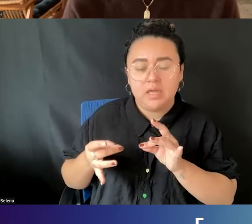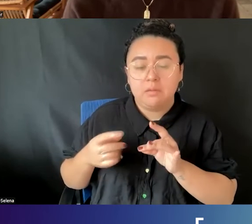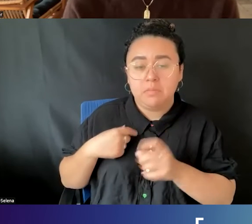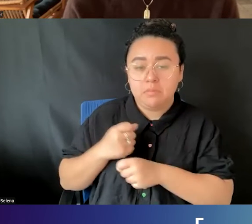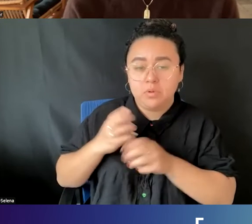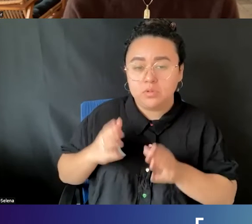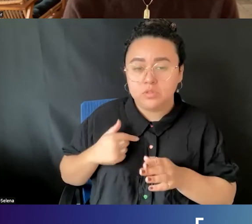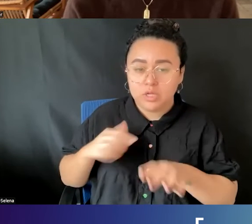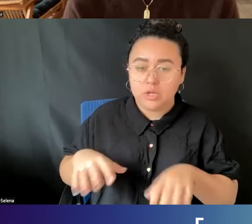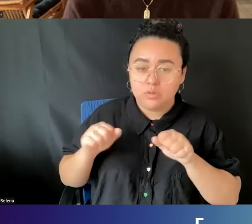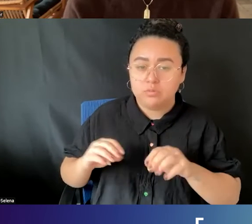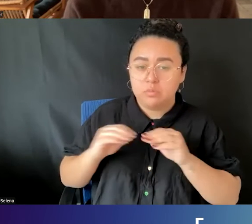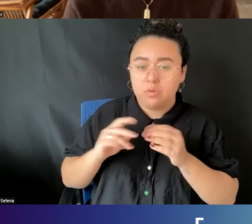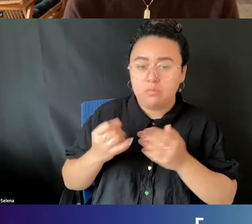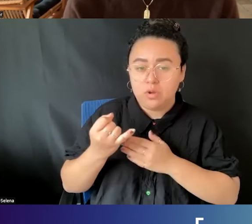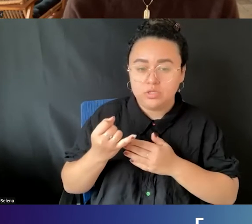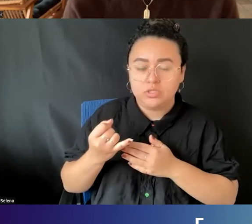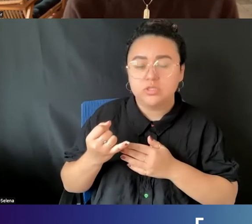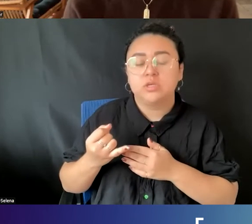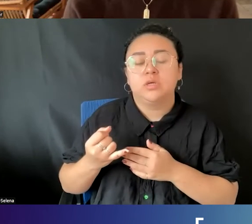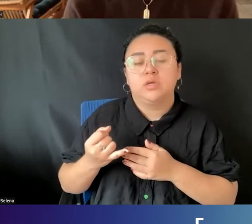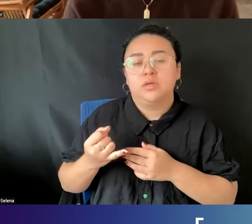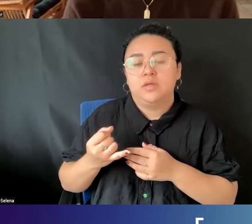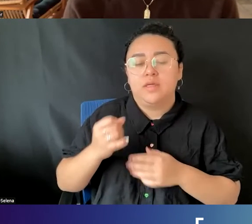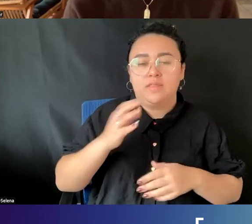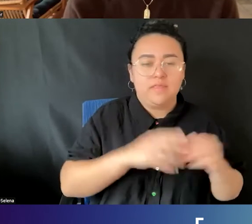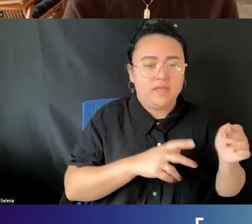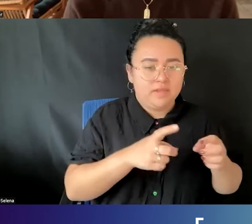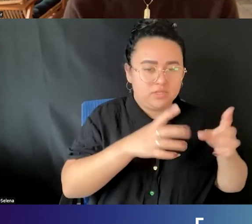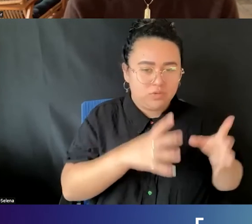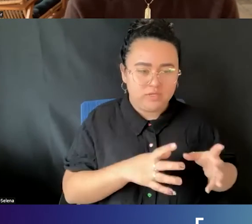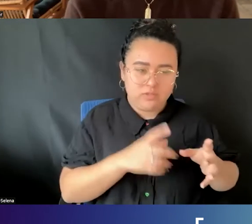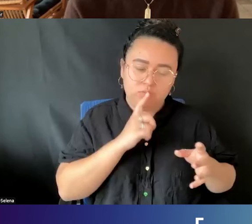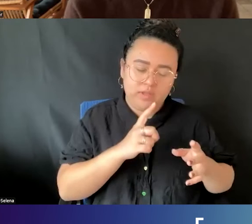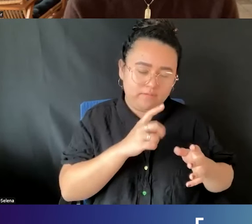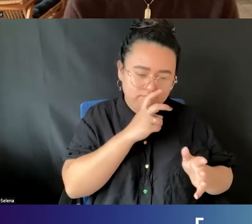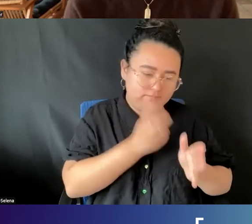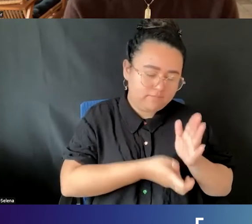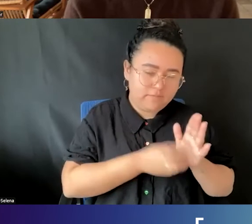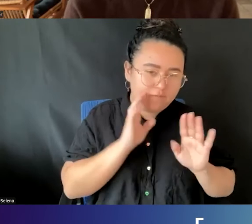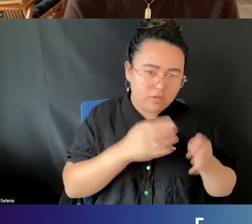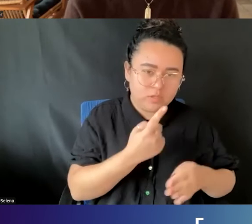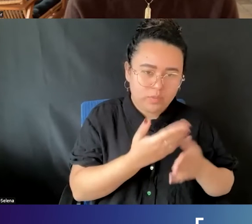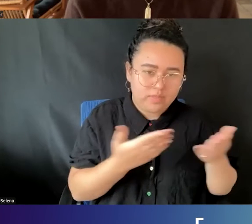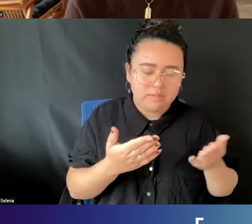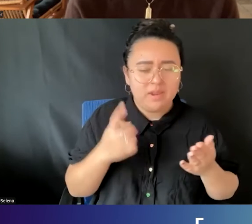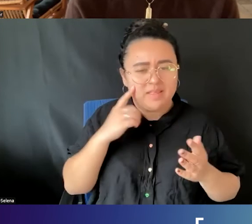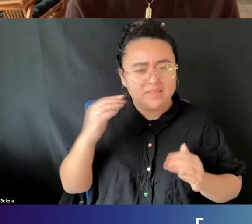at a time than, you know, a director who's sort of all in on one thing. But I think sometimes it's a balance is what I'm finding as you're sort